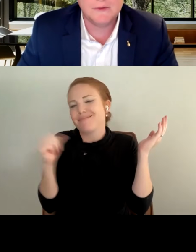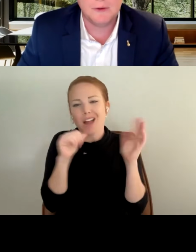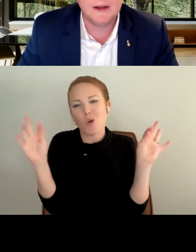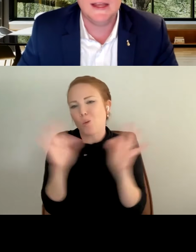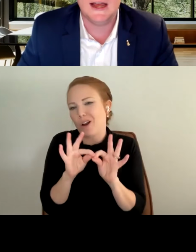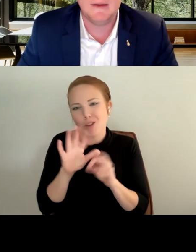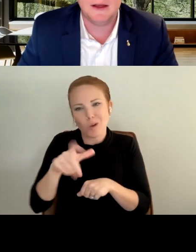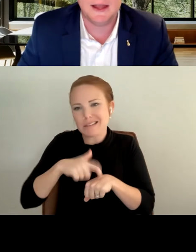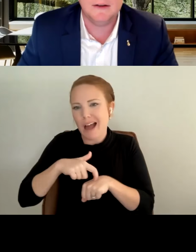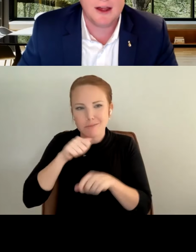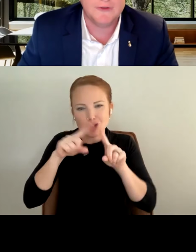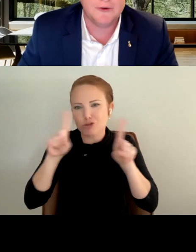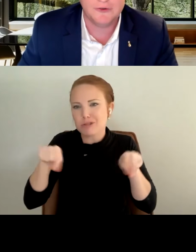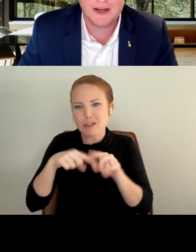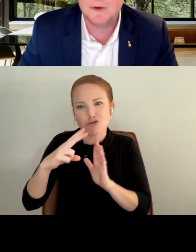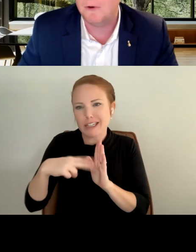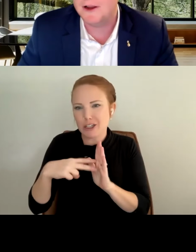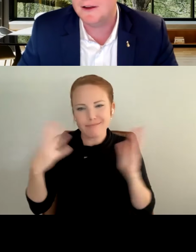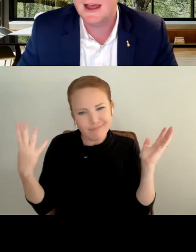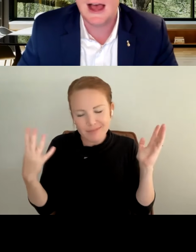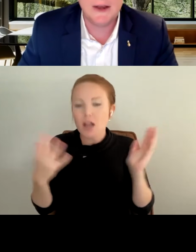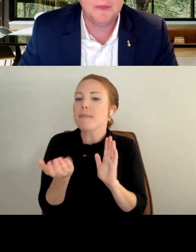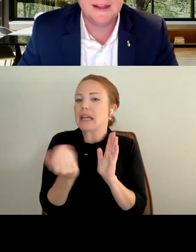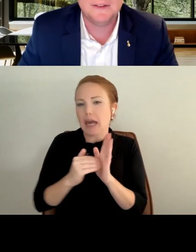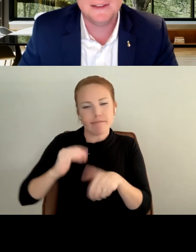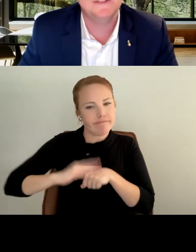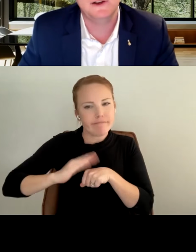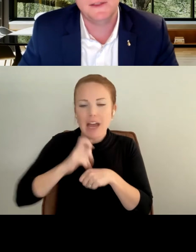minutes, but really I'm, again, controversial statement warning: I don't think it's necessary